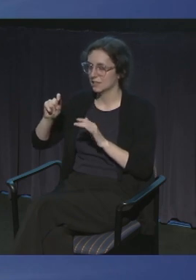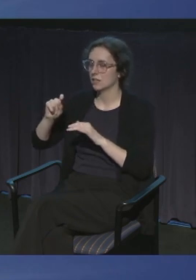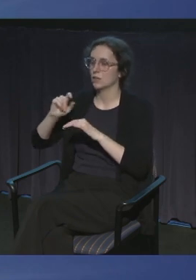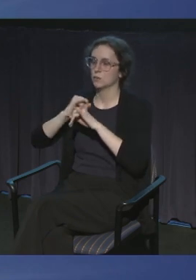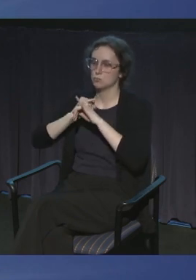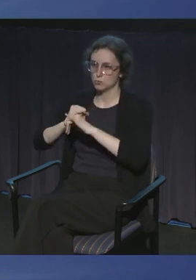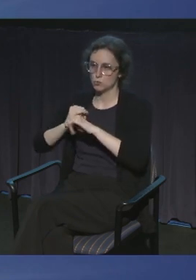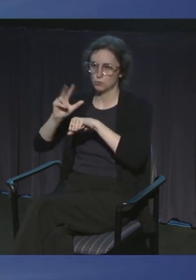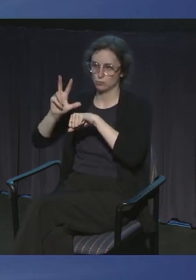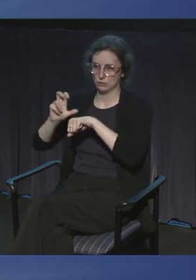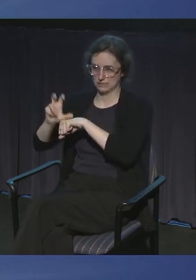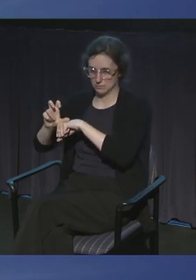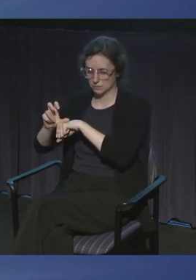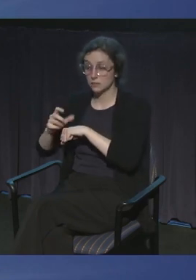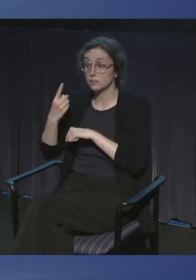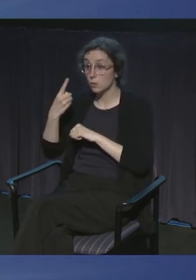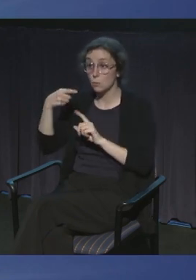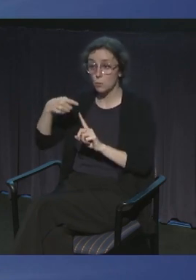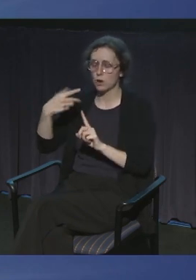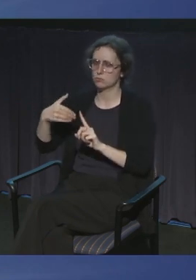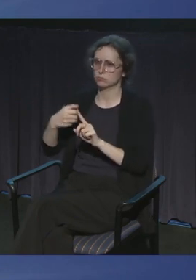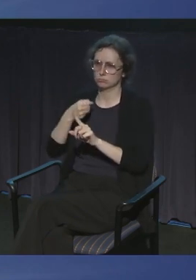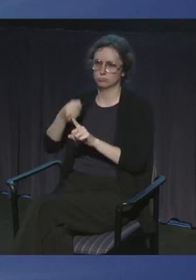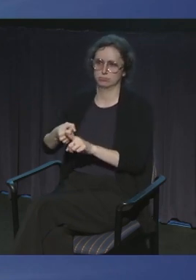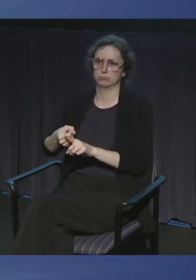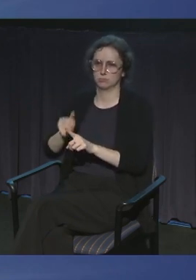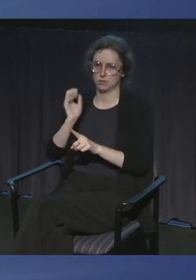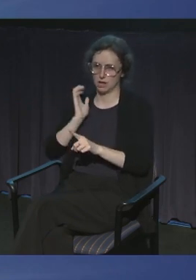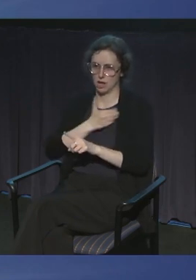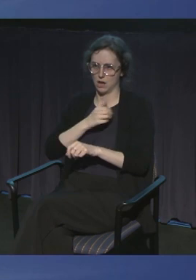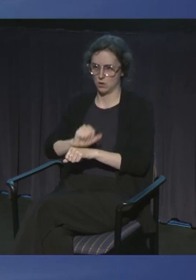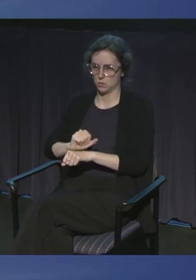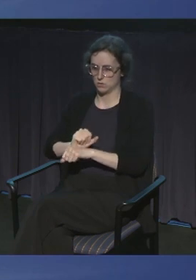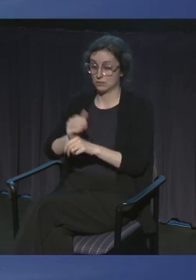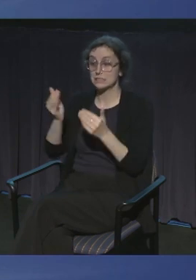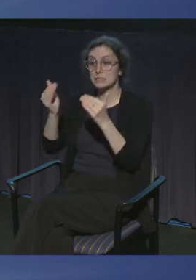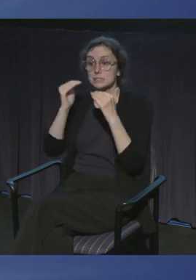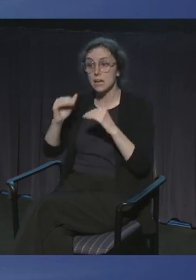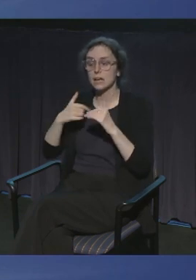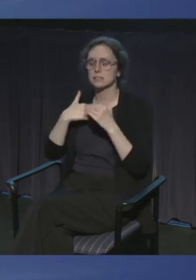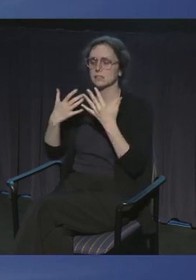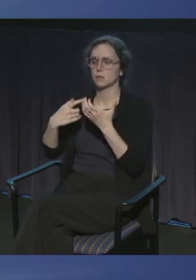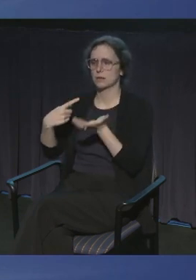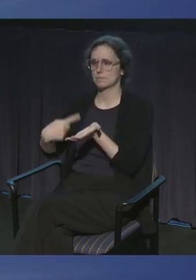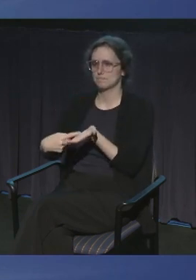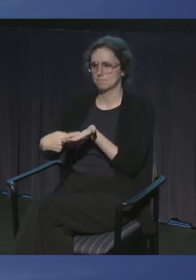RECEPTORS IN INFECTIOUS DISEASE. AND ONE THAT HAS BEEN REALLY IMPACTFUL ON ALL OF US. NEXT THAT WOULD LIKE TO REALLY MOVE